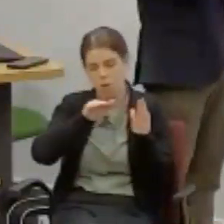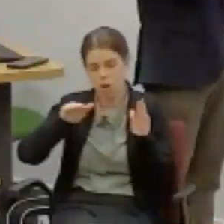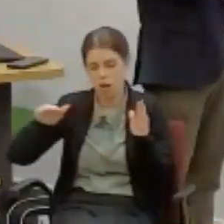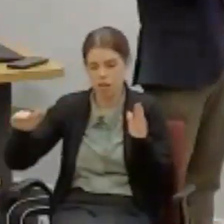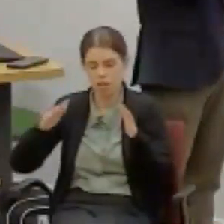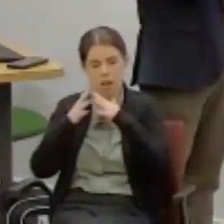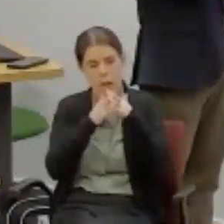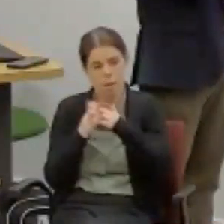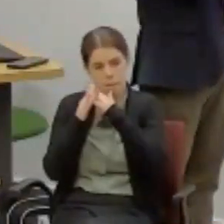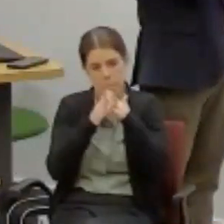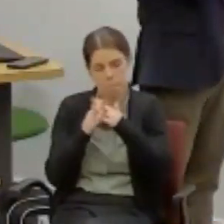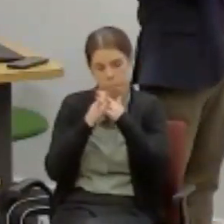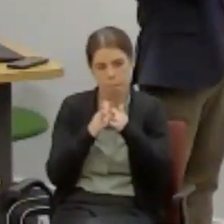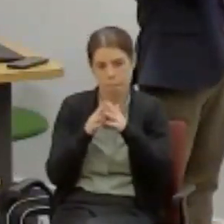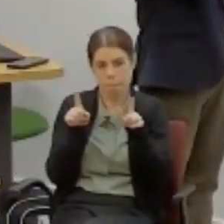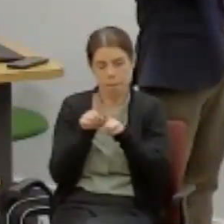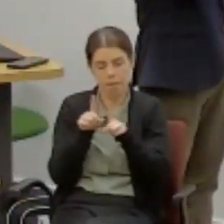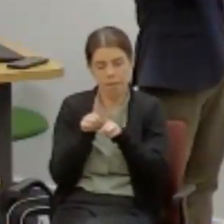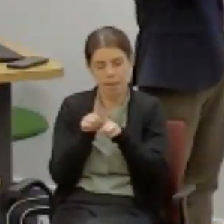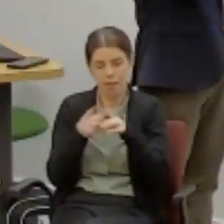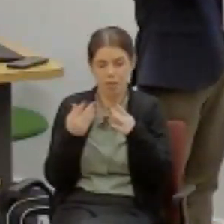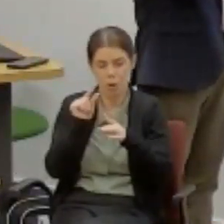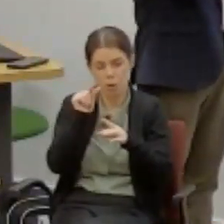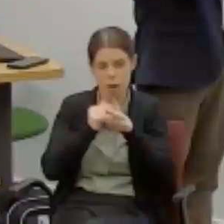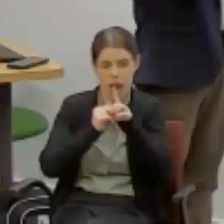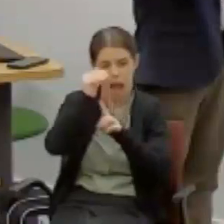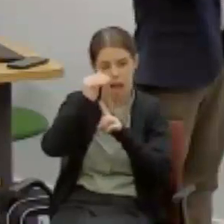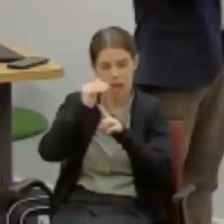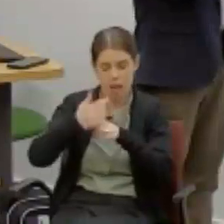football is at least the same, if not slightly higher than we see in the Rugby data.